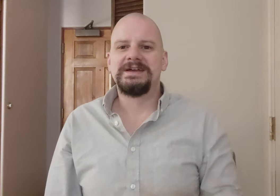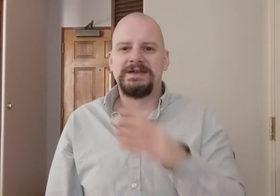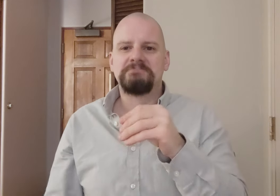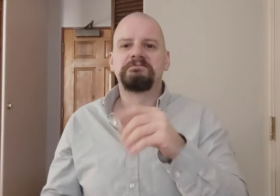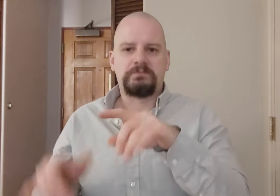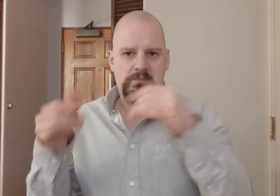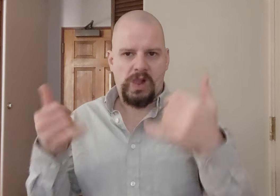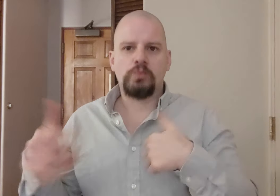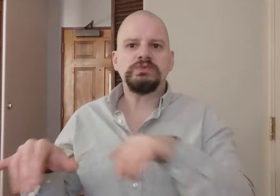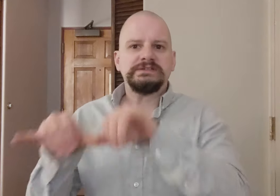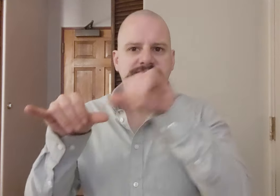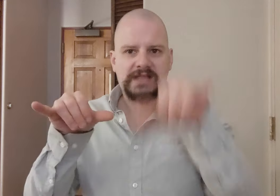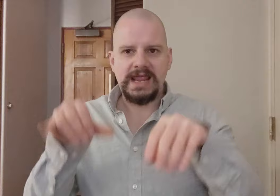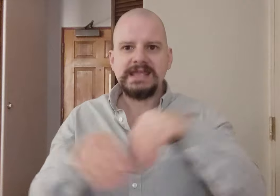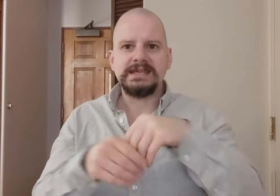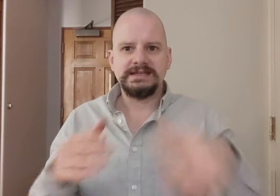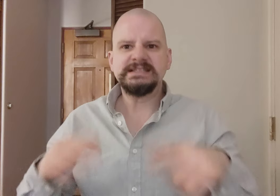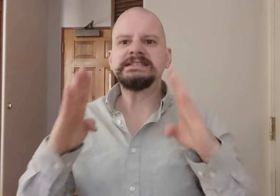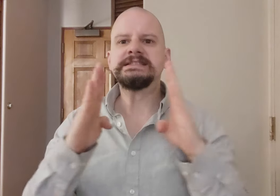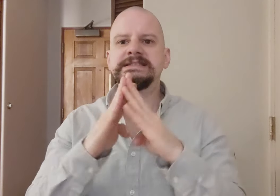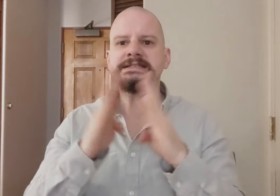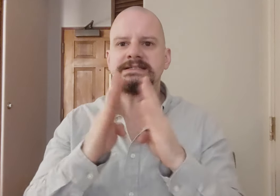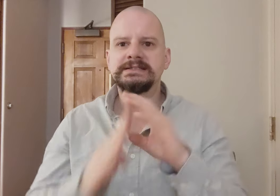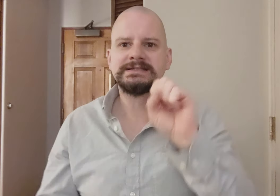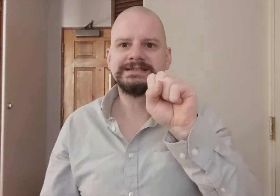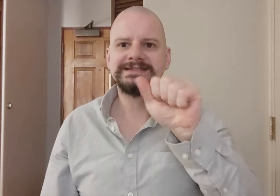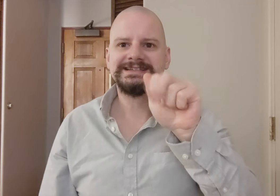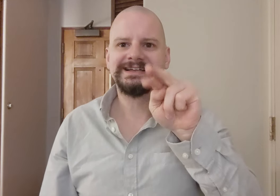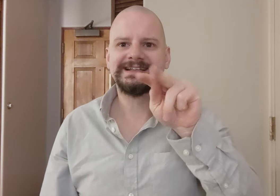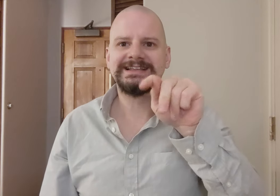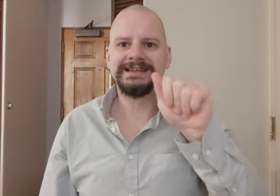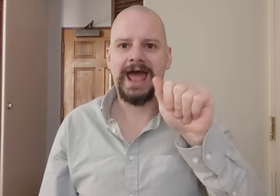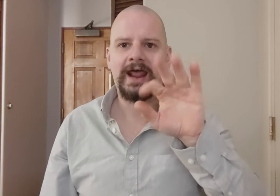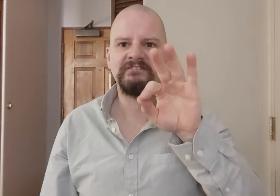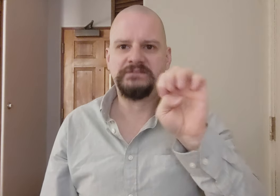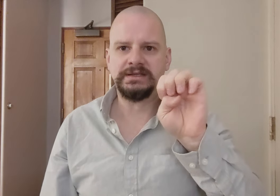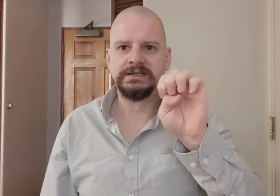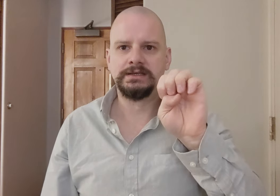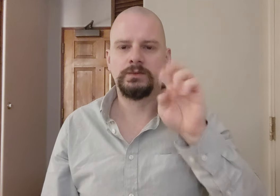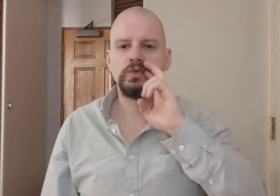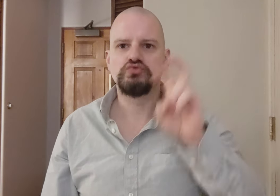We're staying in Santa Fe